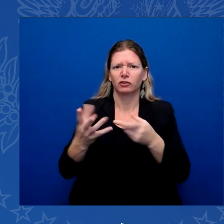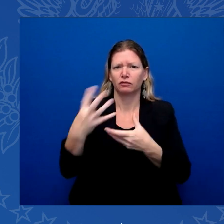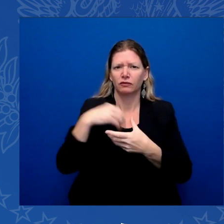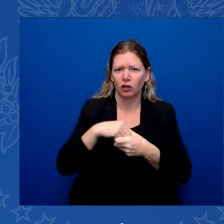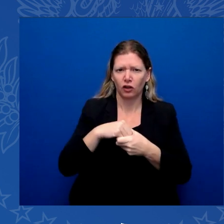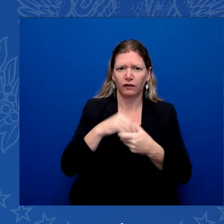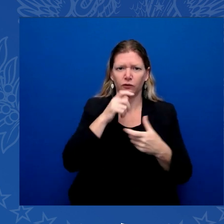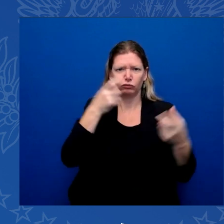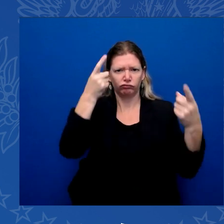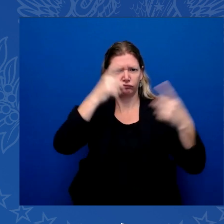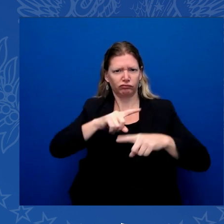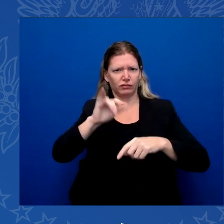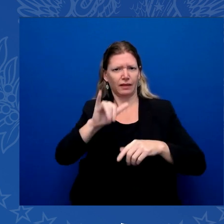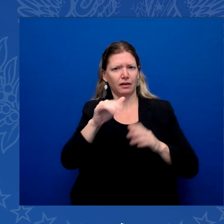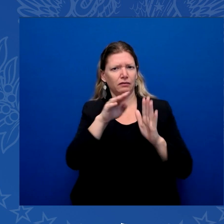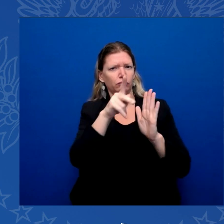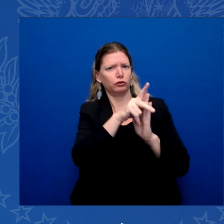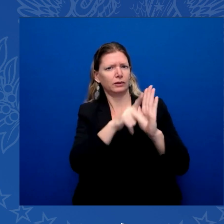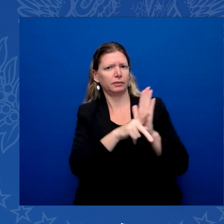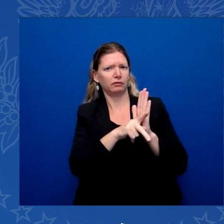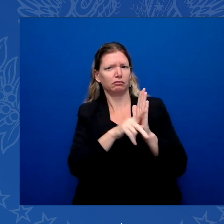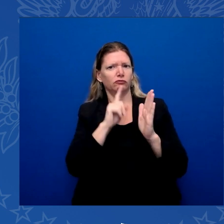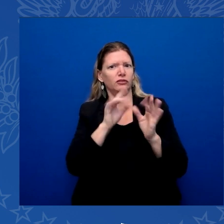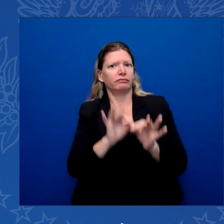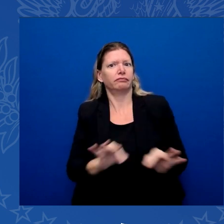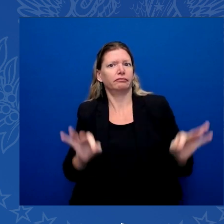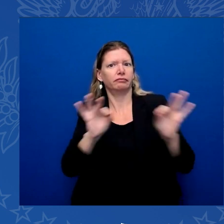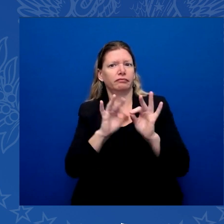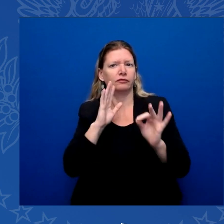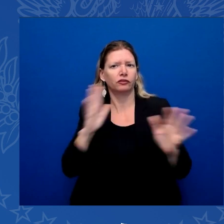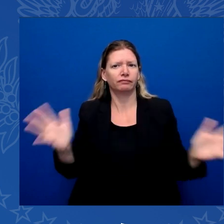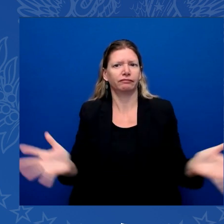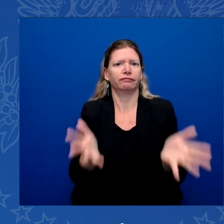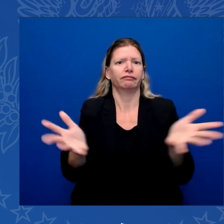For the promotion of PGII, I call on everyone gathered here